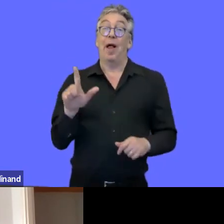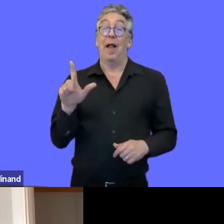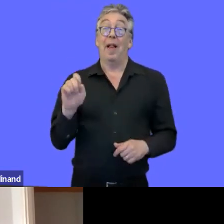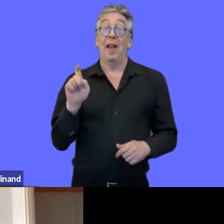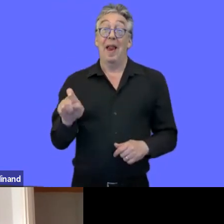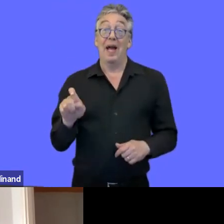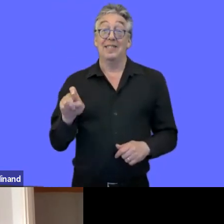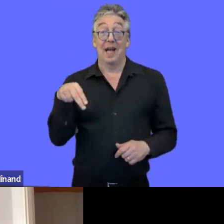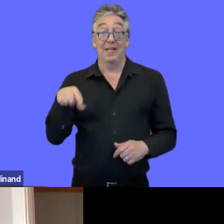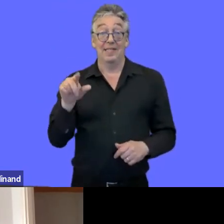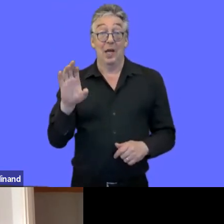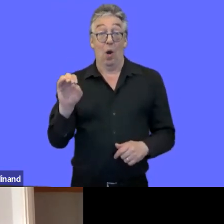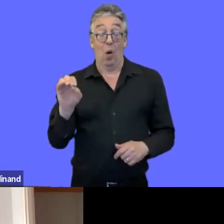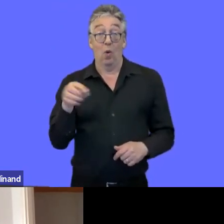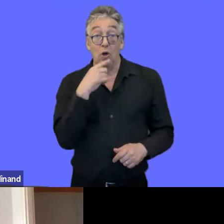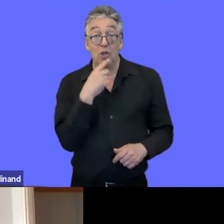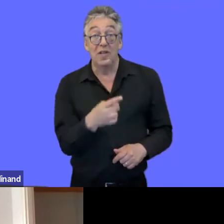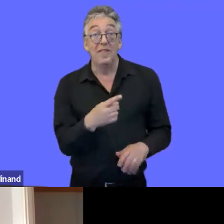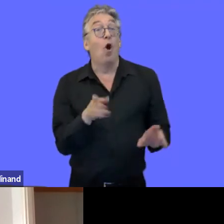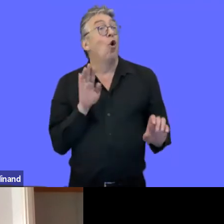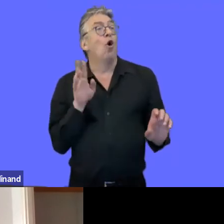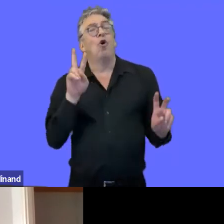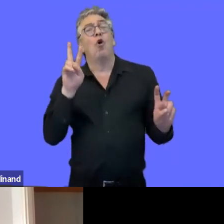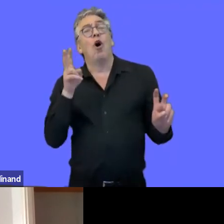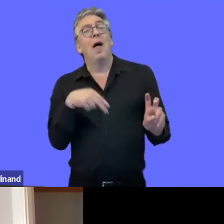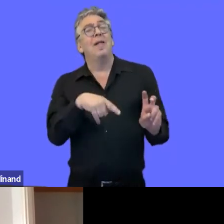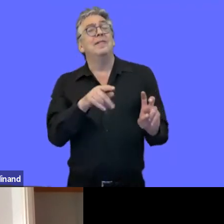it required foreign funded NGOs to register with the government